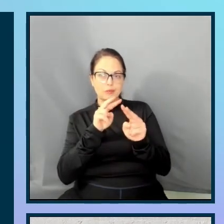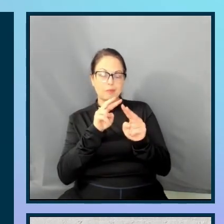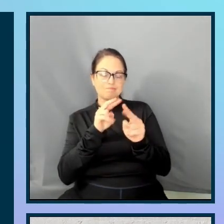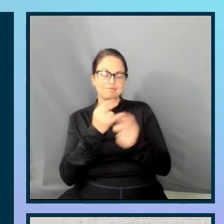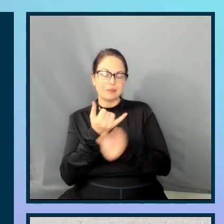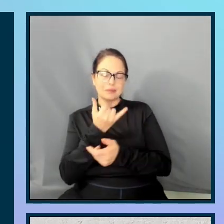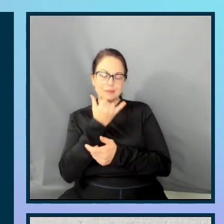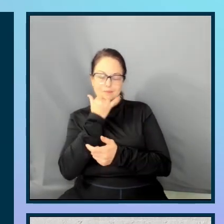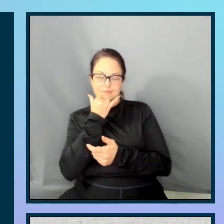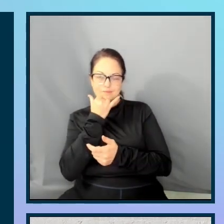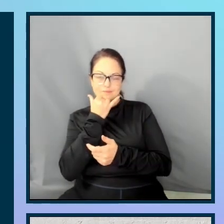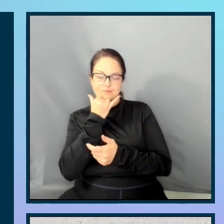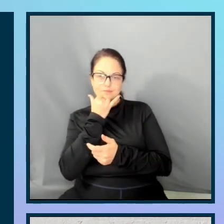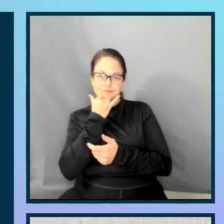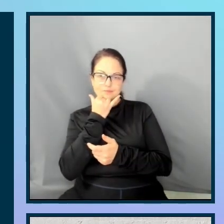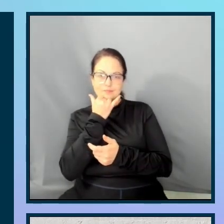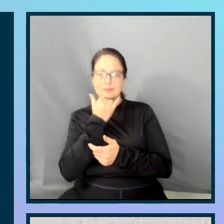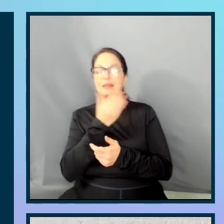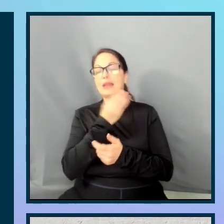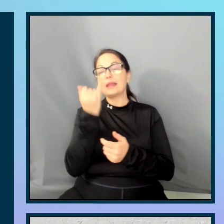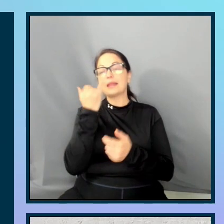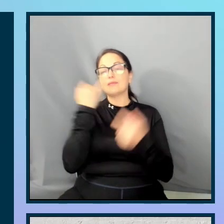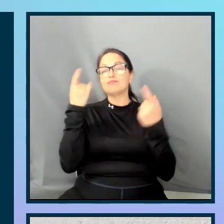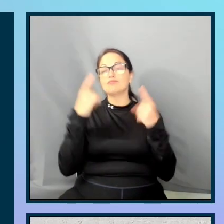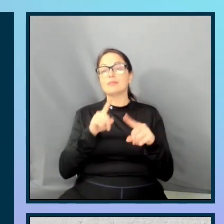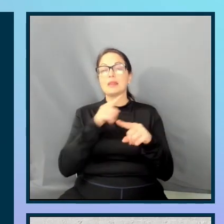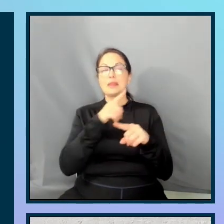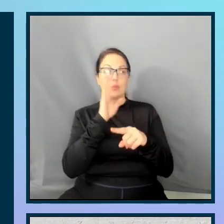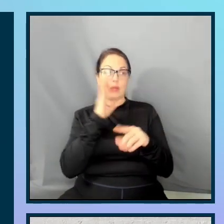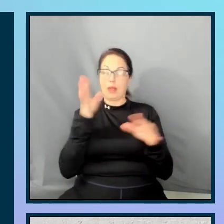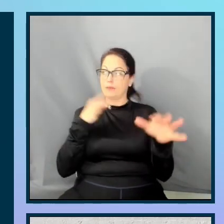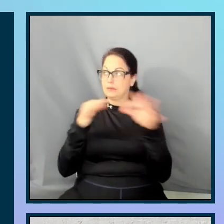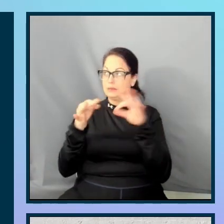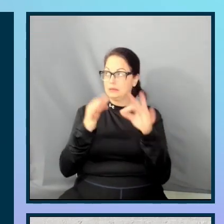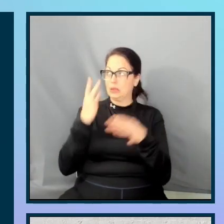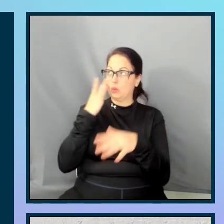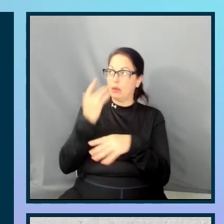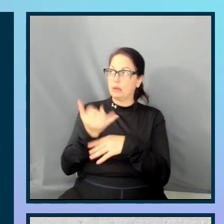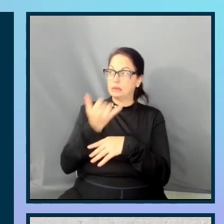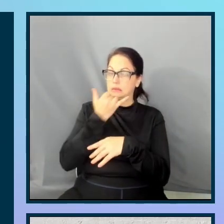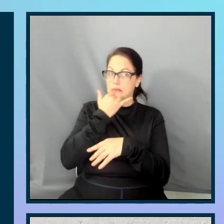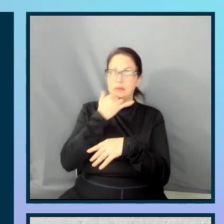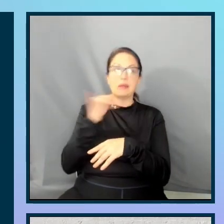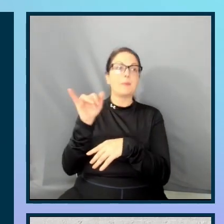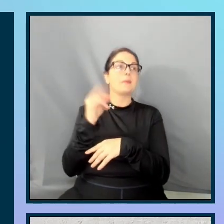And when they do, it's likely they have an explanation at the ready. It usually goes like this: